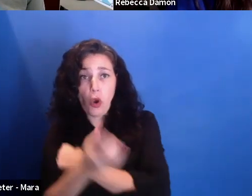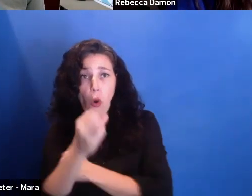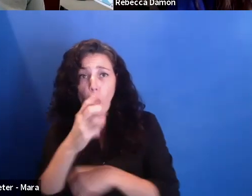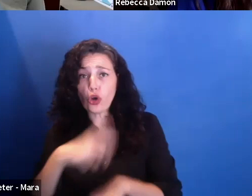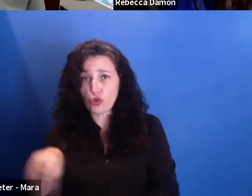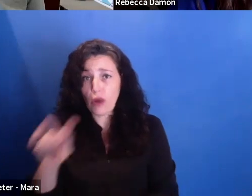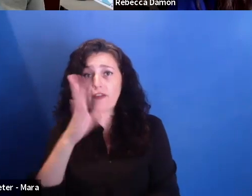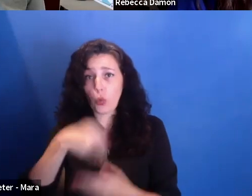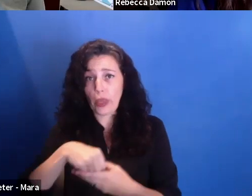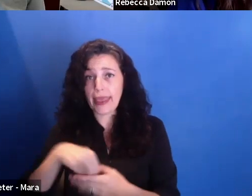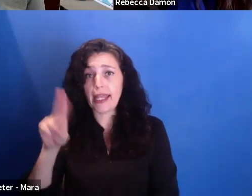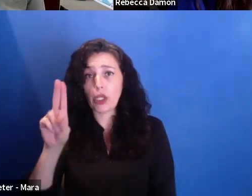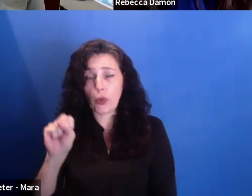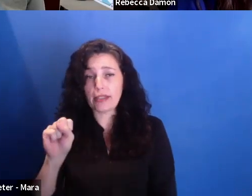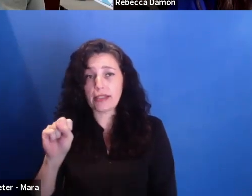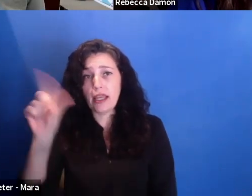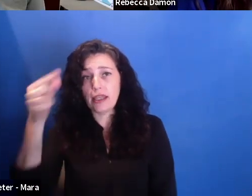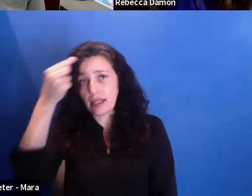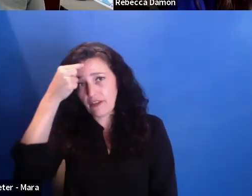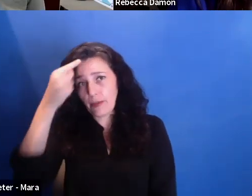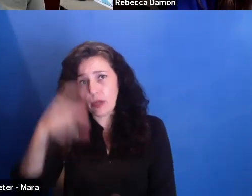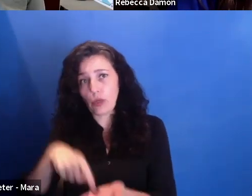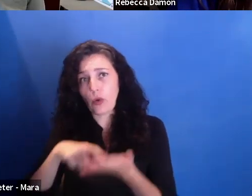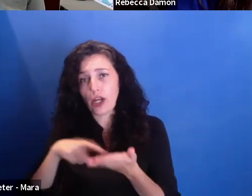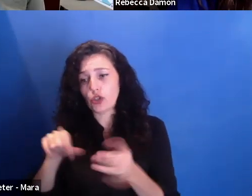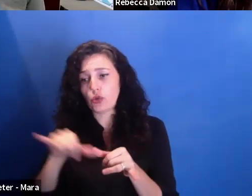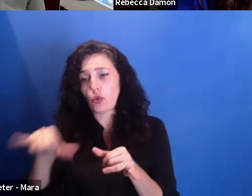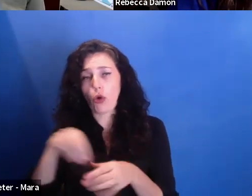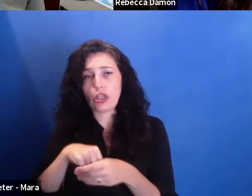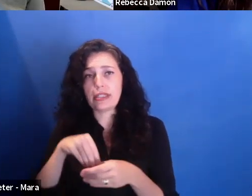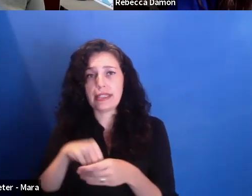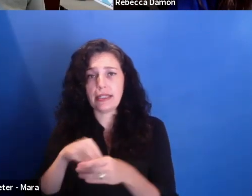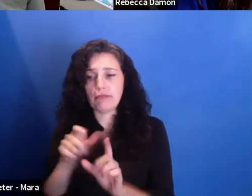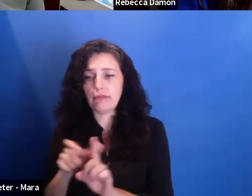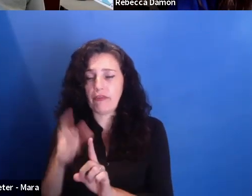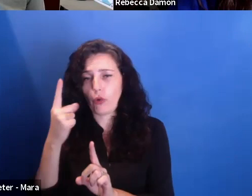where the government requires you to quarantine for certain period before you can go to work. It covers that.